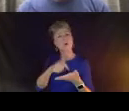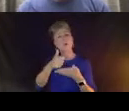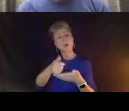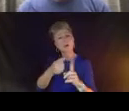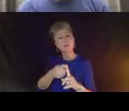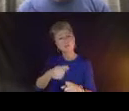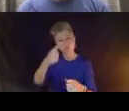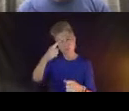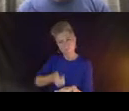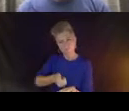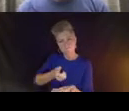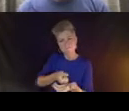with your gender expression?